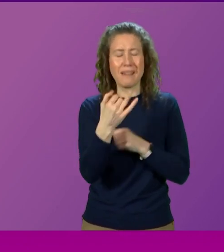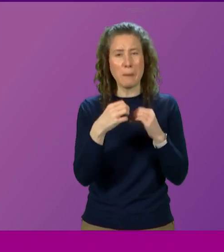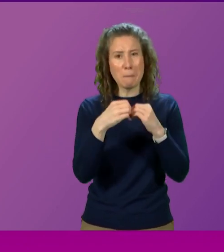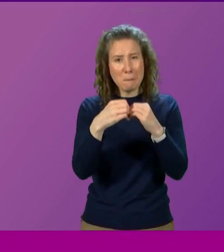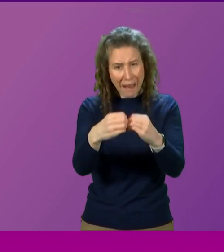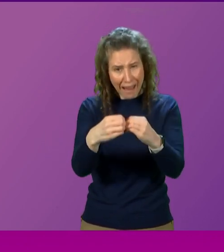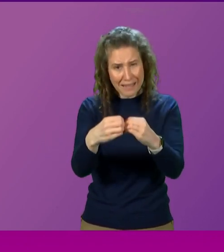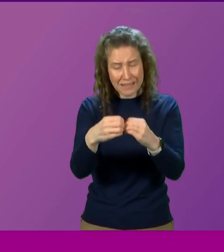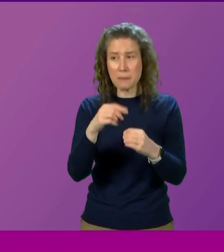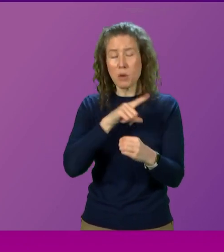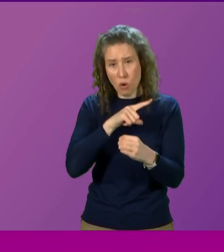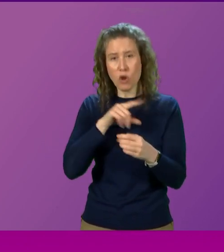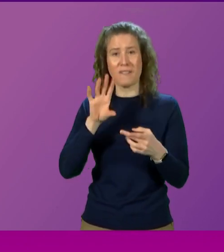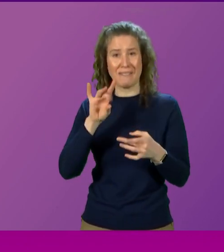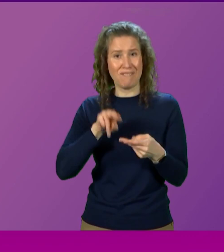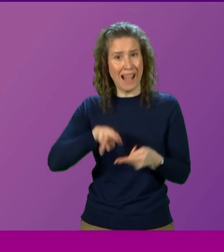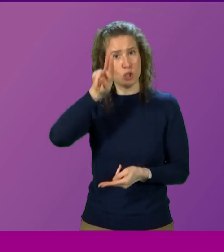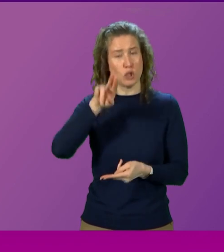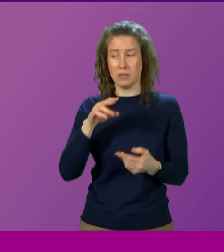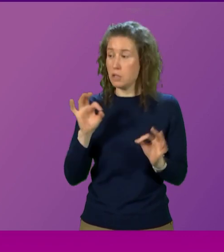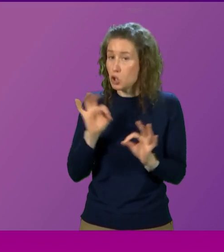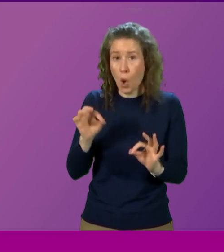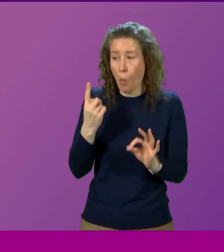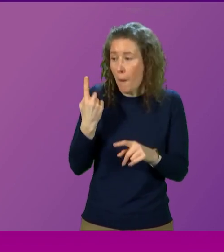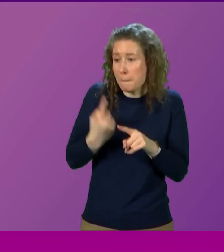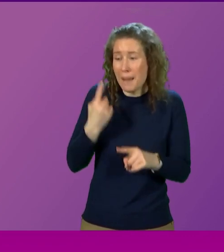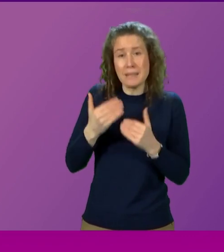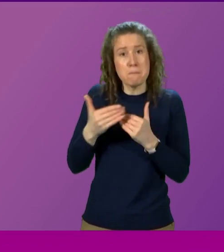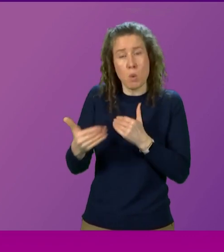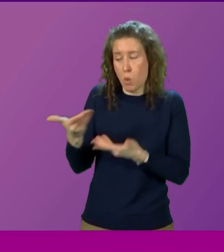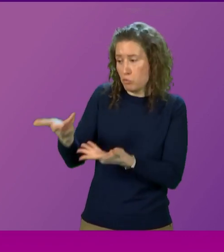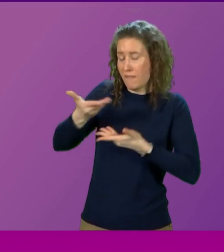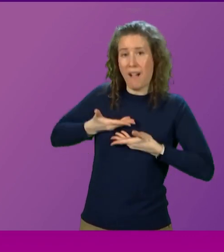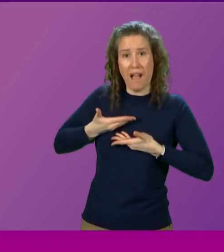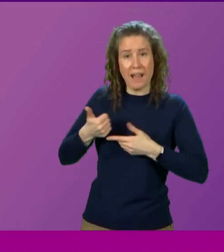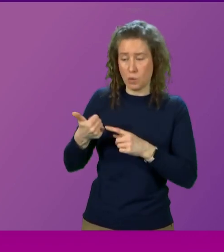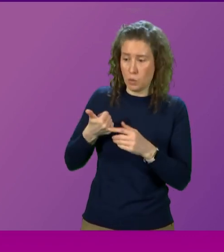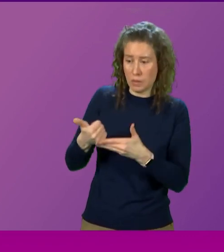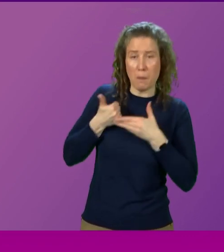billion, and not an additional penny extra has been provided to help to deal with that.